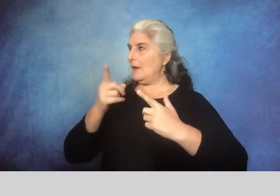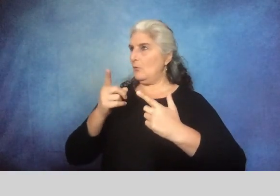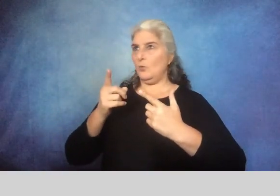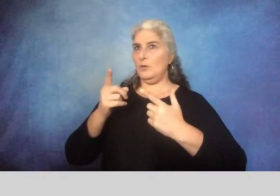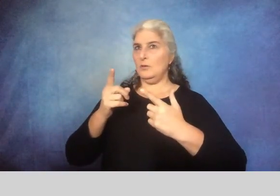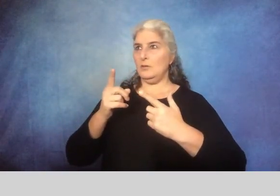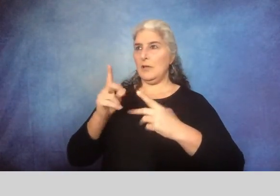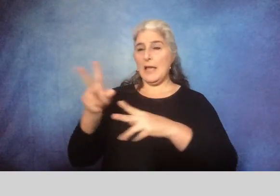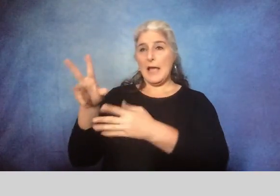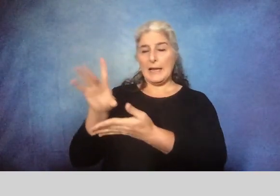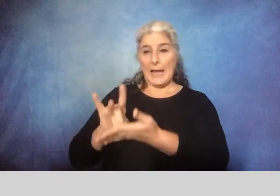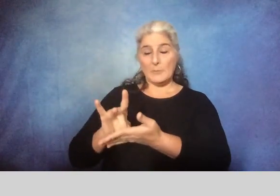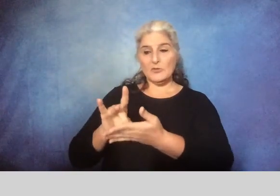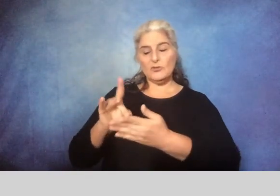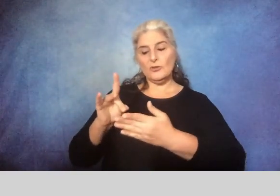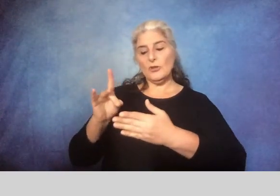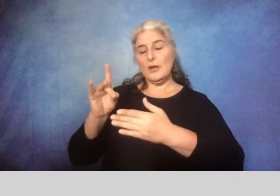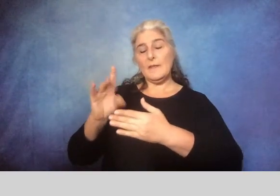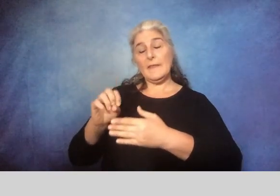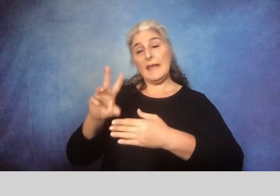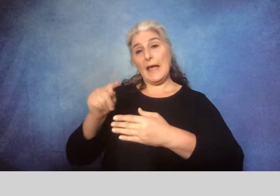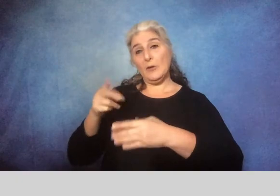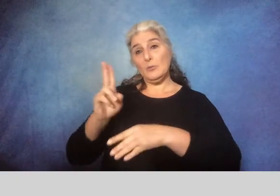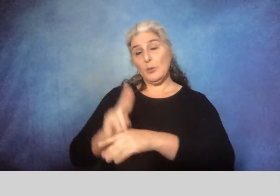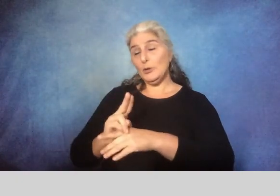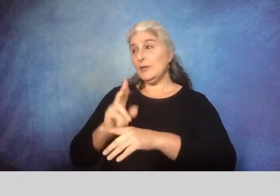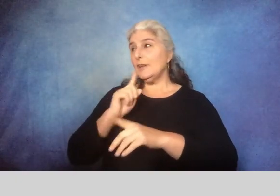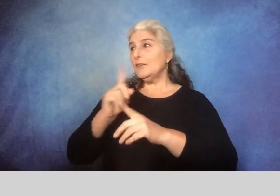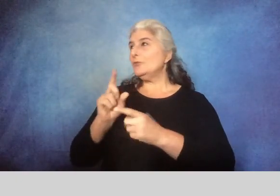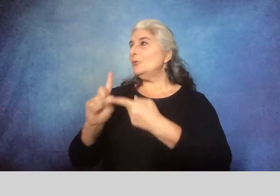from the terminal using capsys pytest feature.